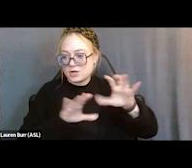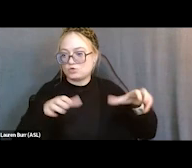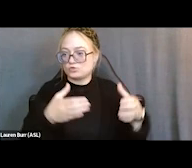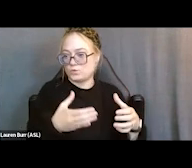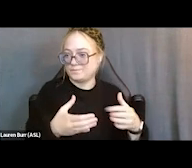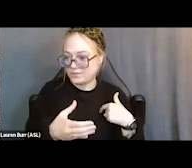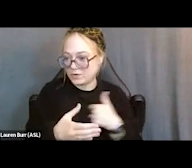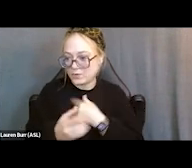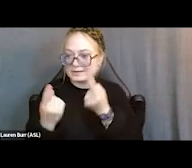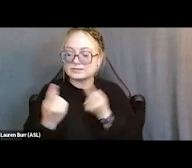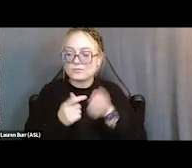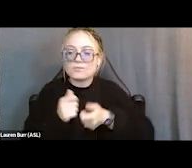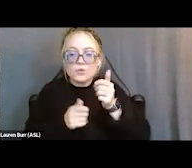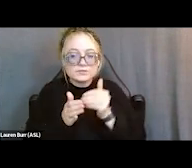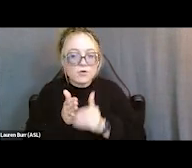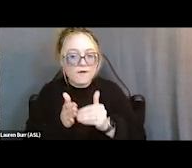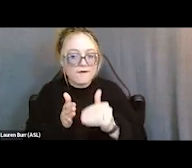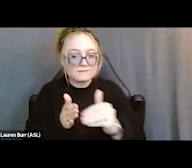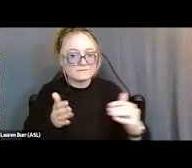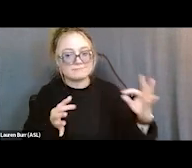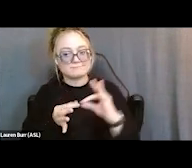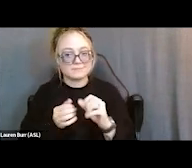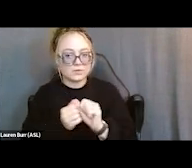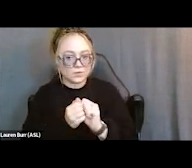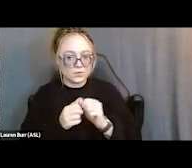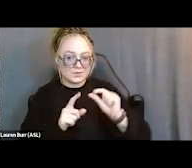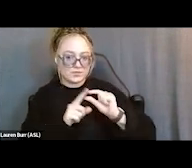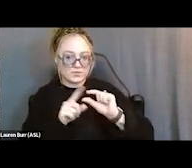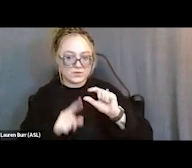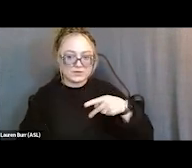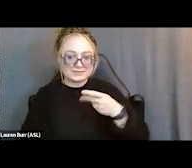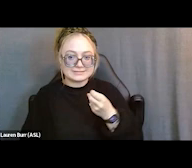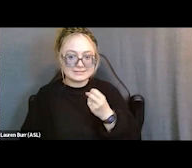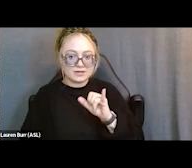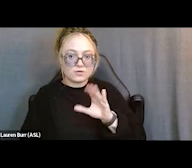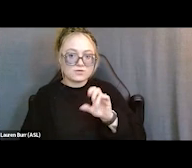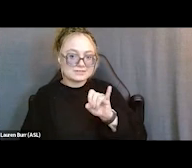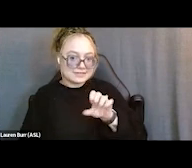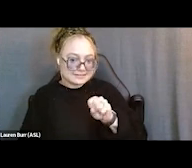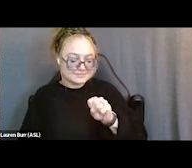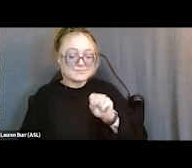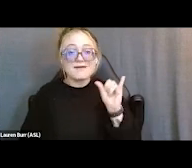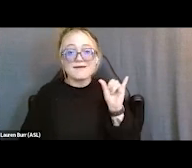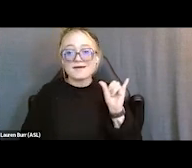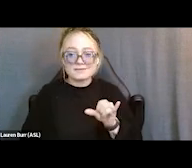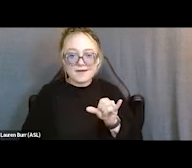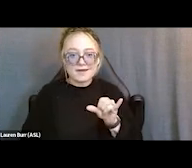most commonly associated with psychosis, and schizophrenia spectrum disorders is just a group of different mental illnesses that are